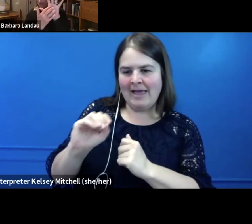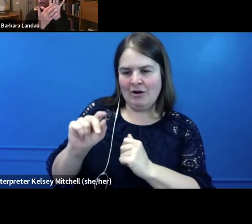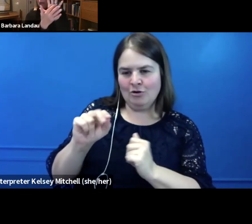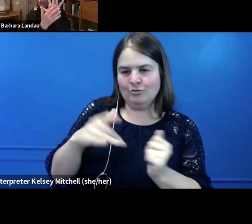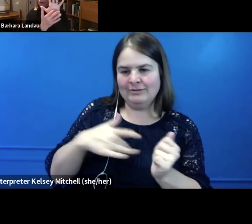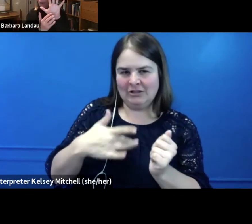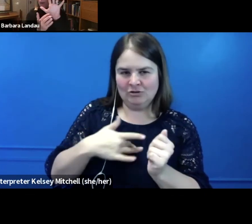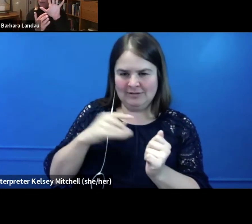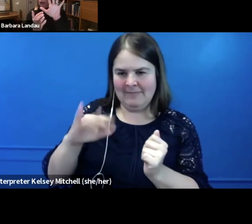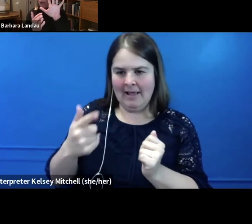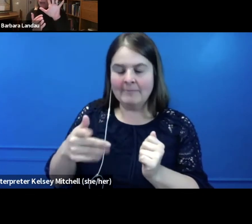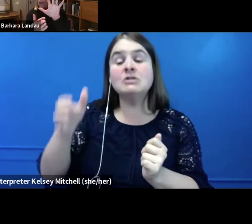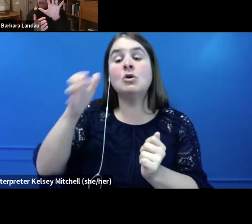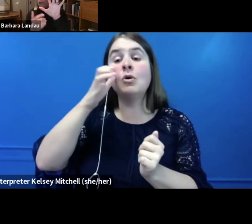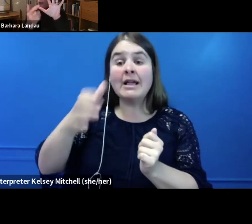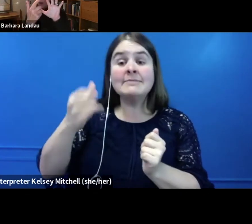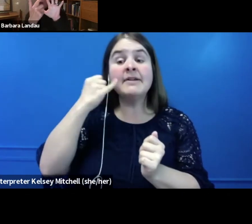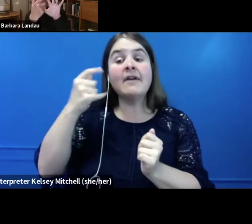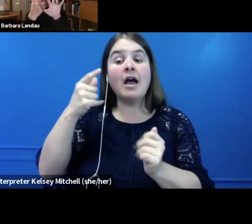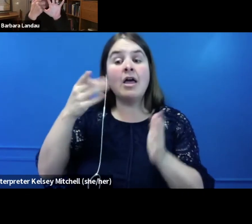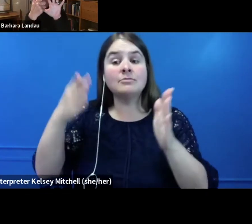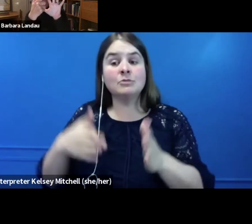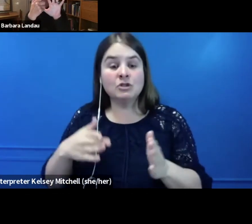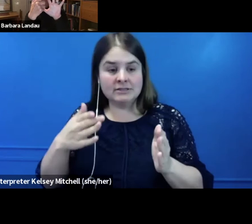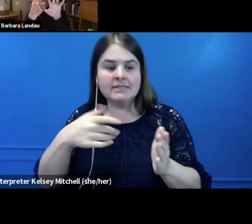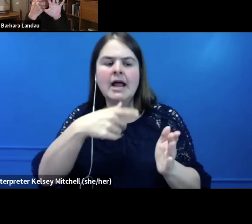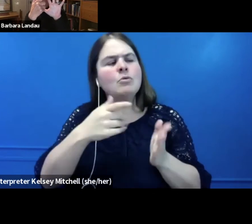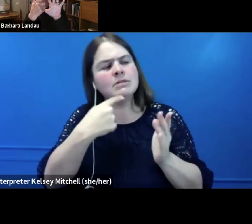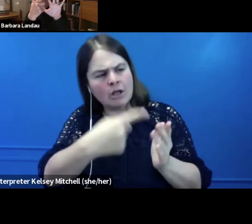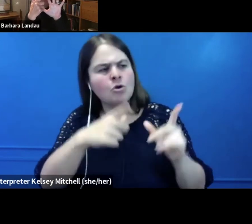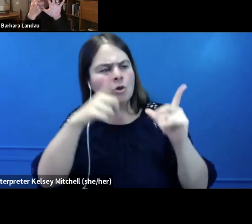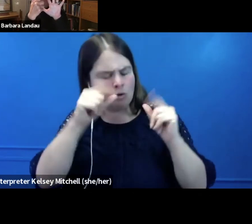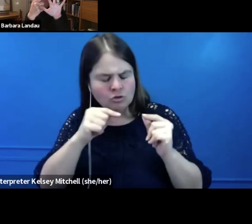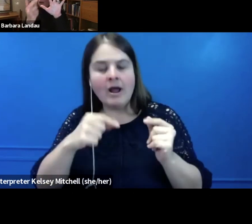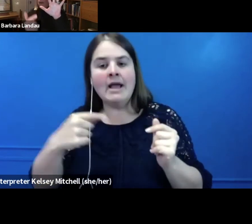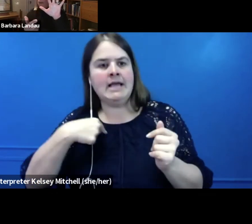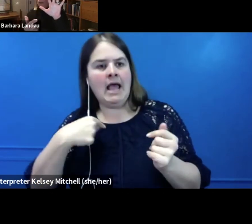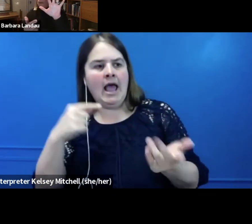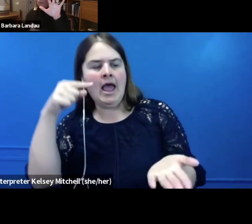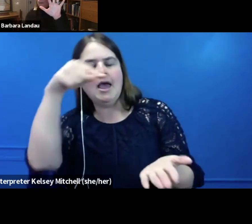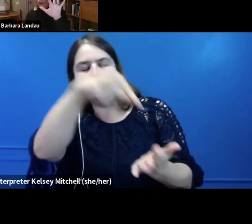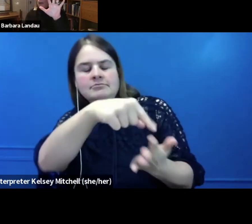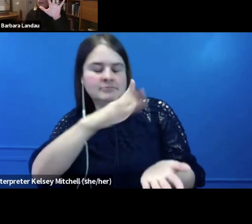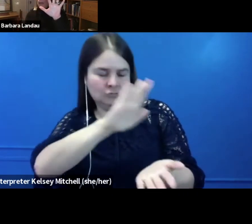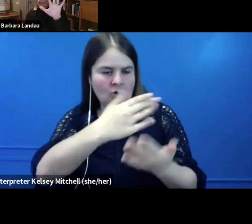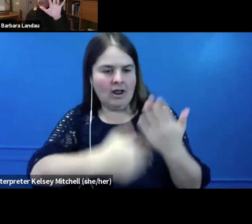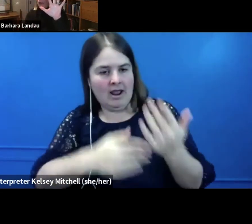your hand where if i tell you to close your eyes and i tap